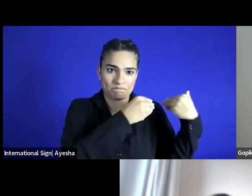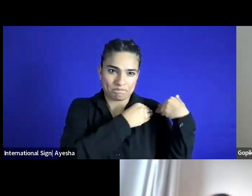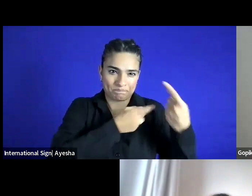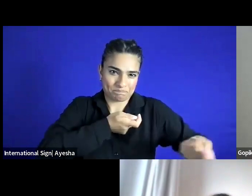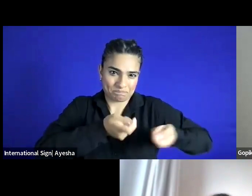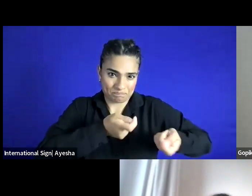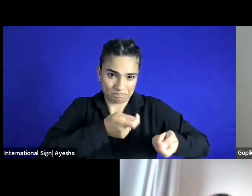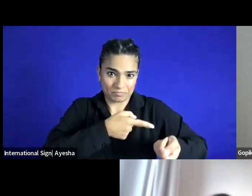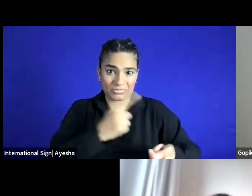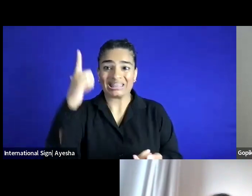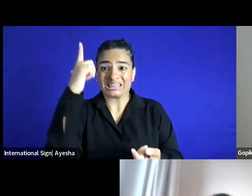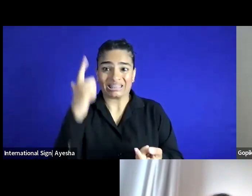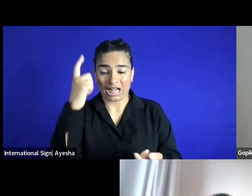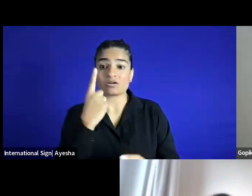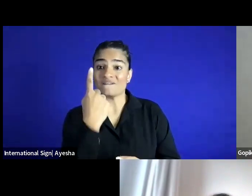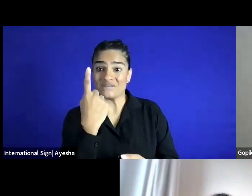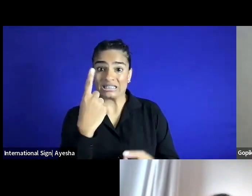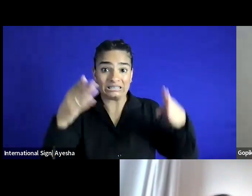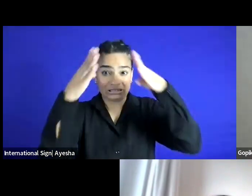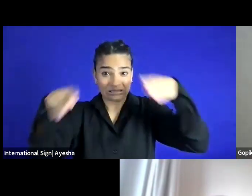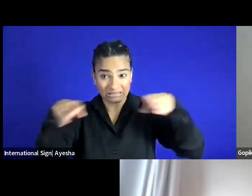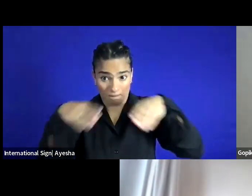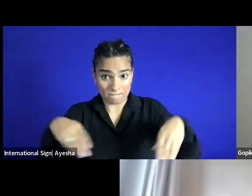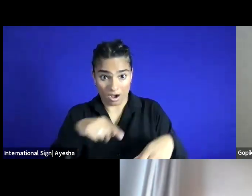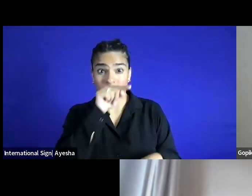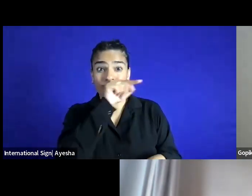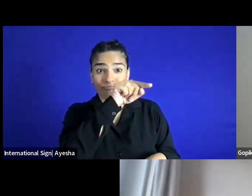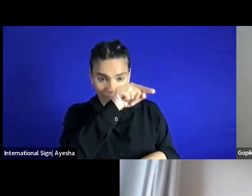So there are timings from which you can go to your podiums.